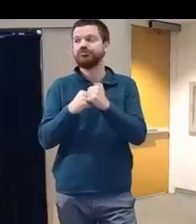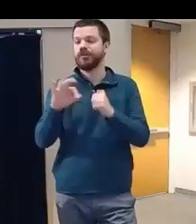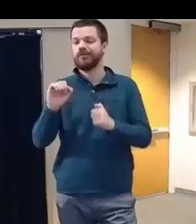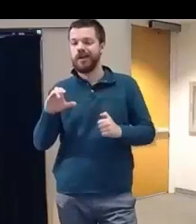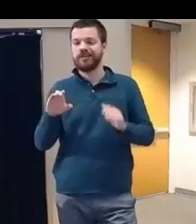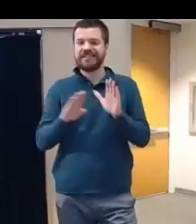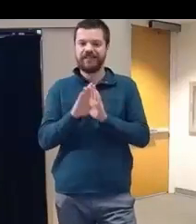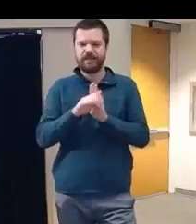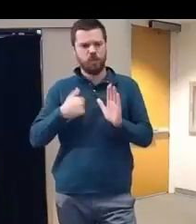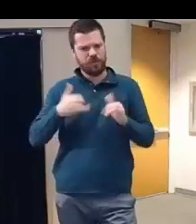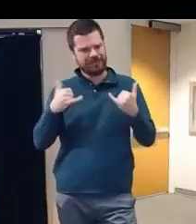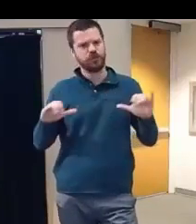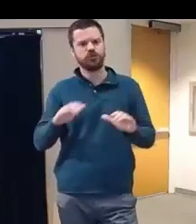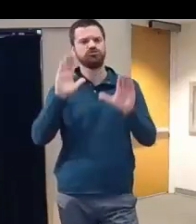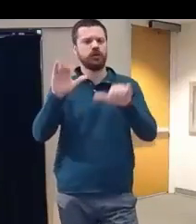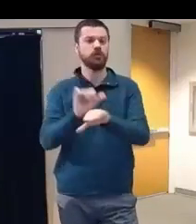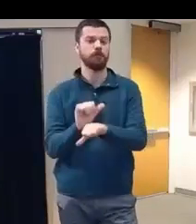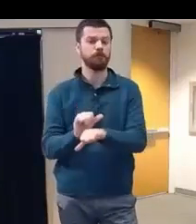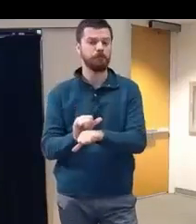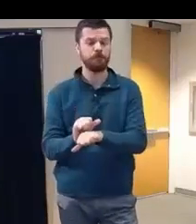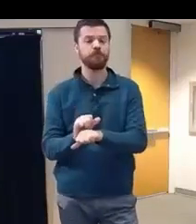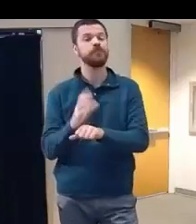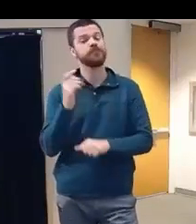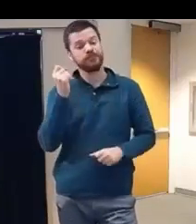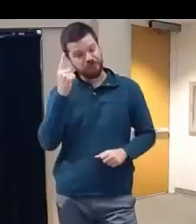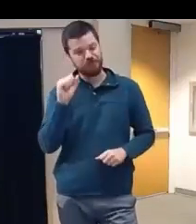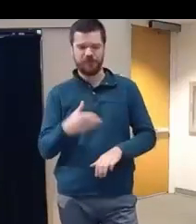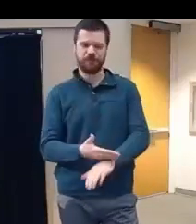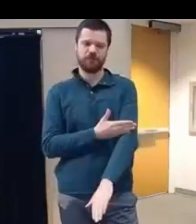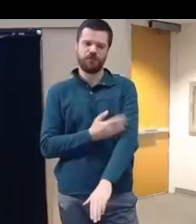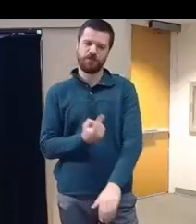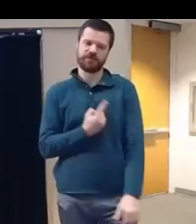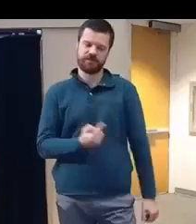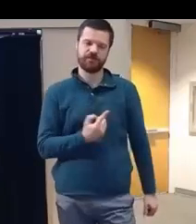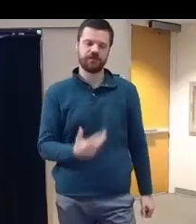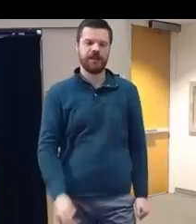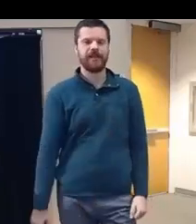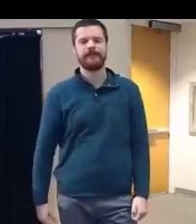development we're still doing a great job but I think we could do even better and so um one of the